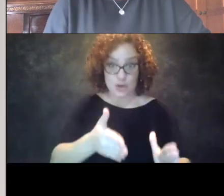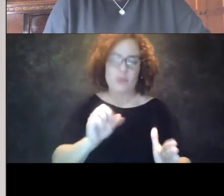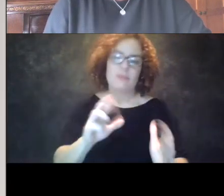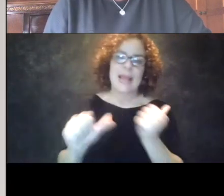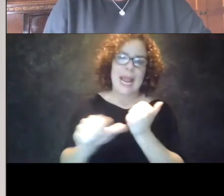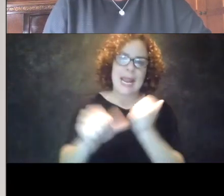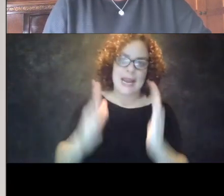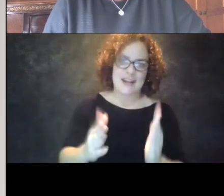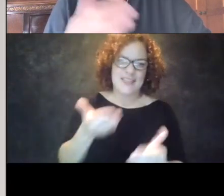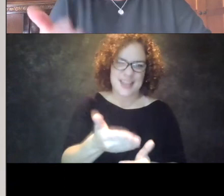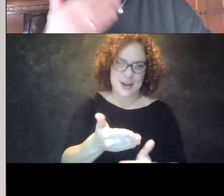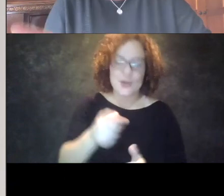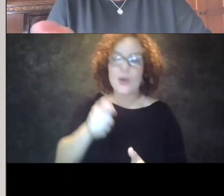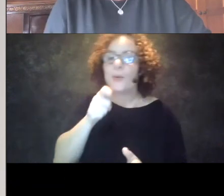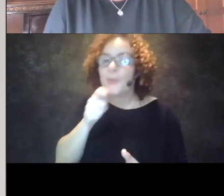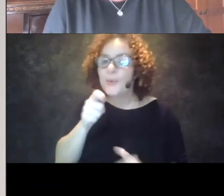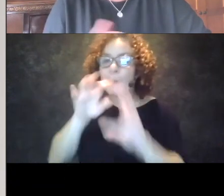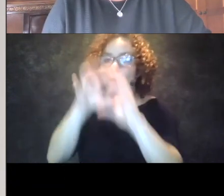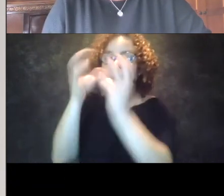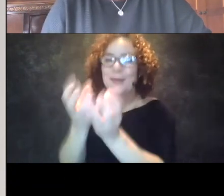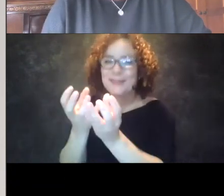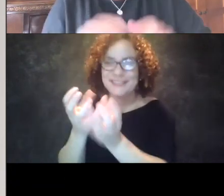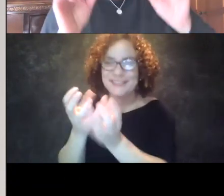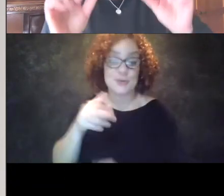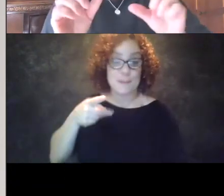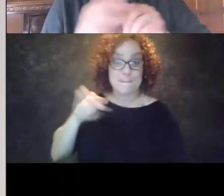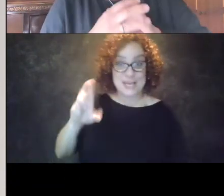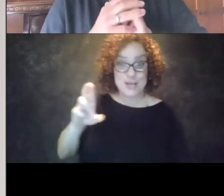bubbles. And peer’s going to ask a question. And it's a very short clip but he's going